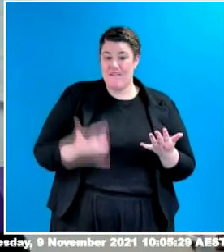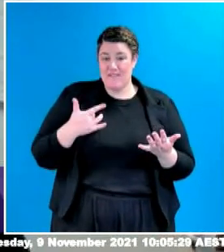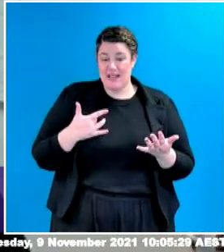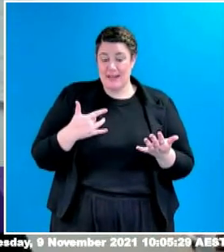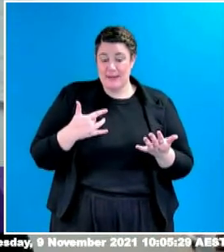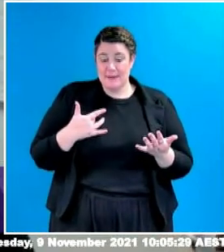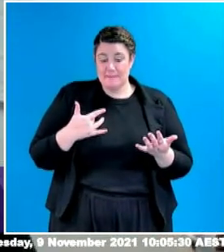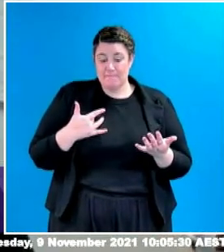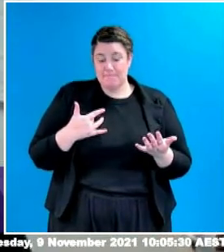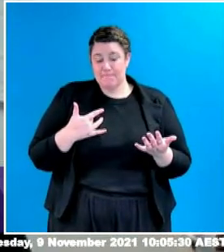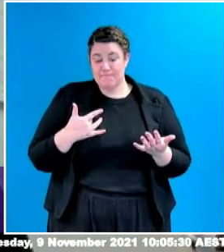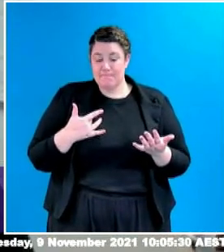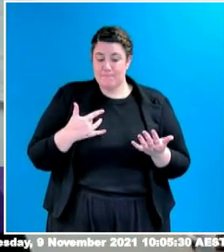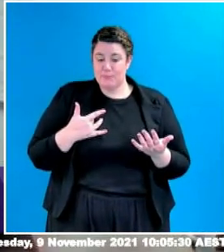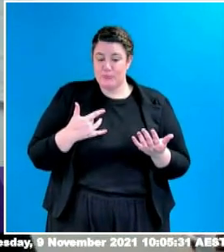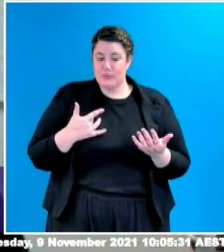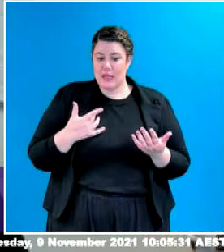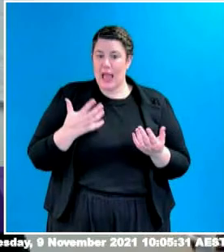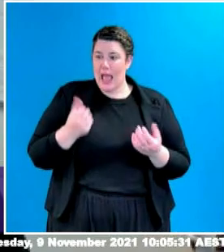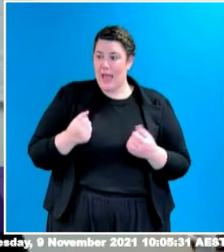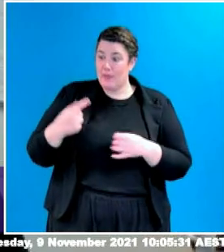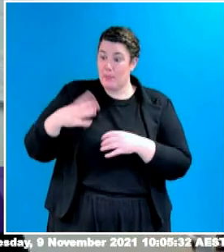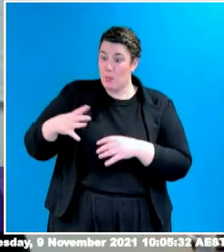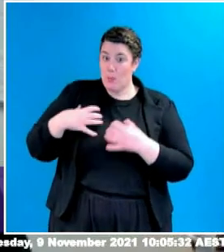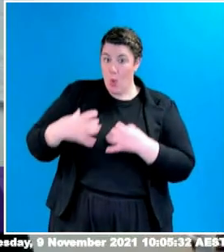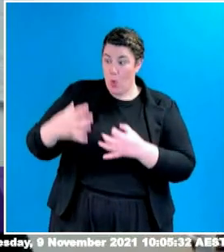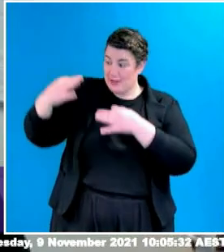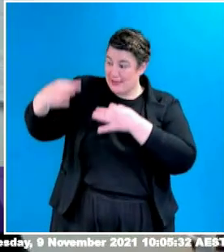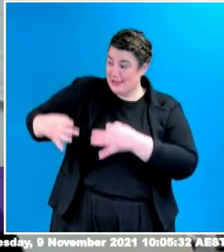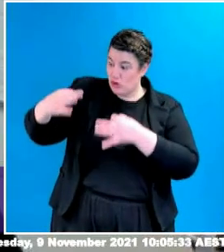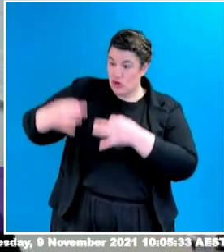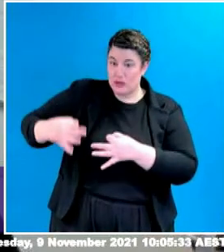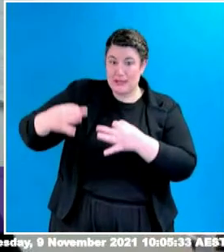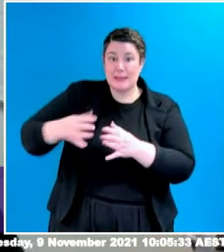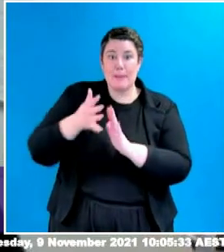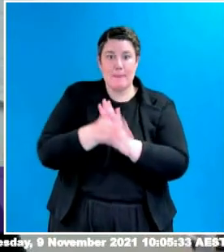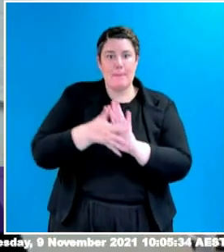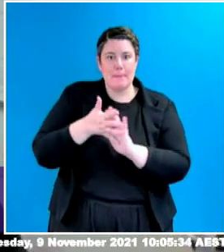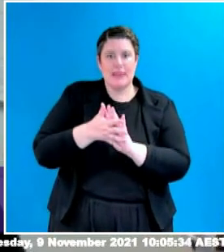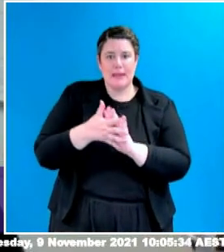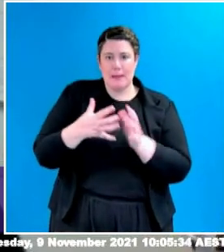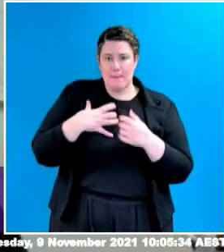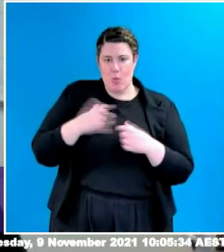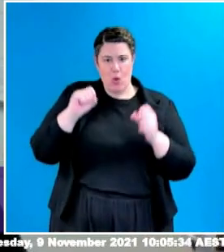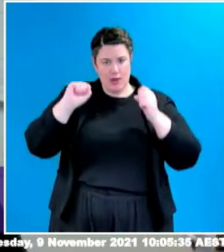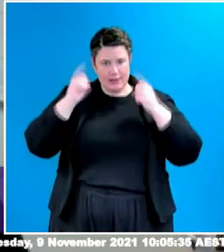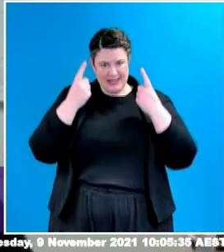As you say, there is an emerging maturity in that space but it is still developing.